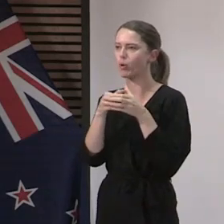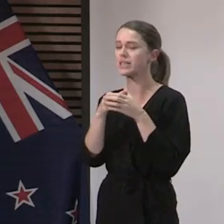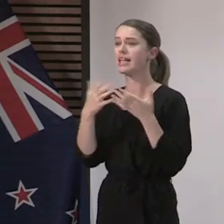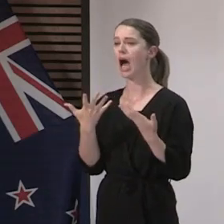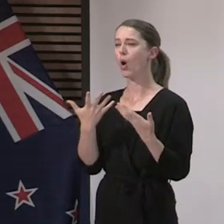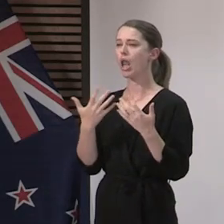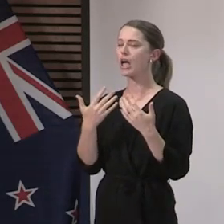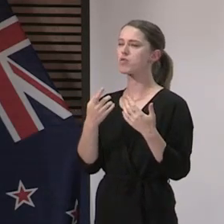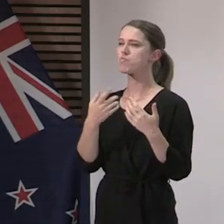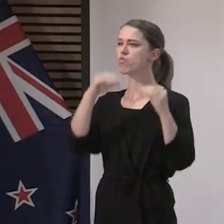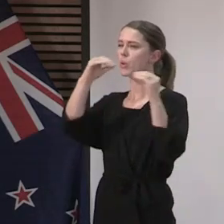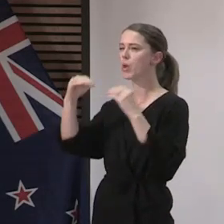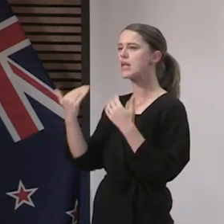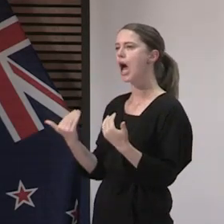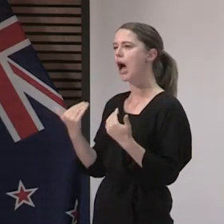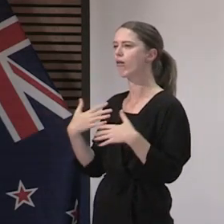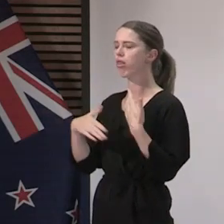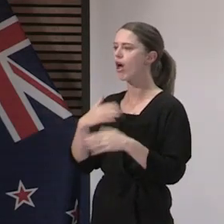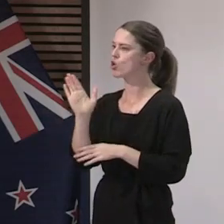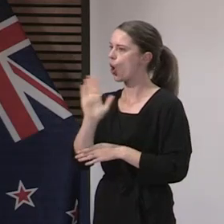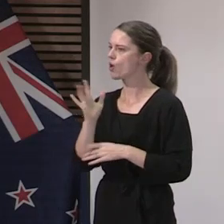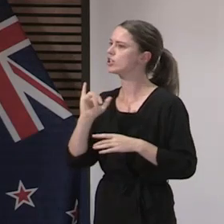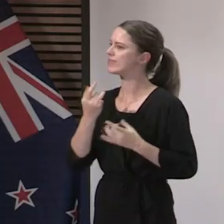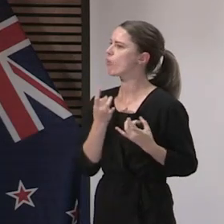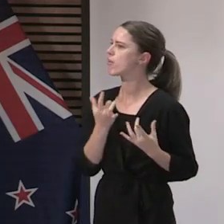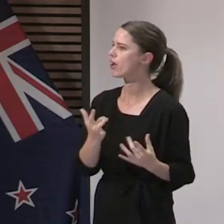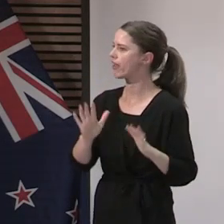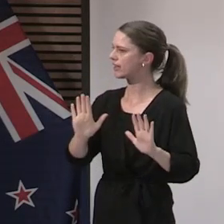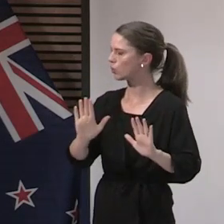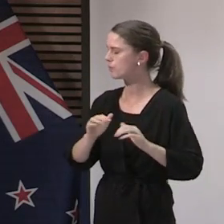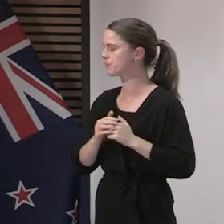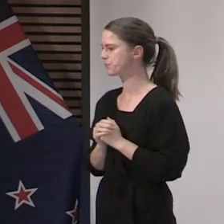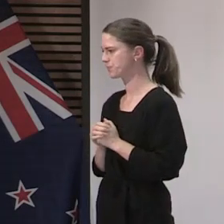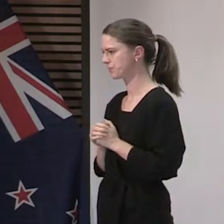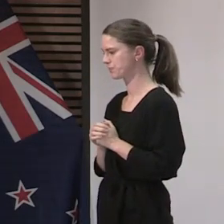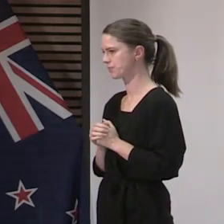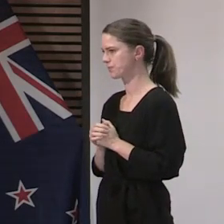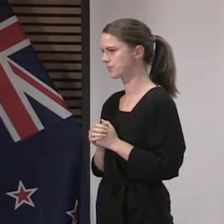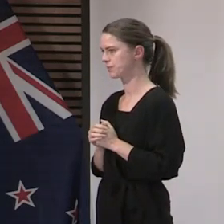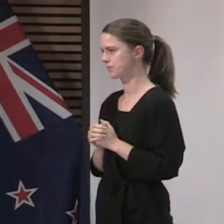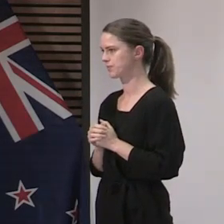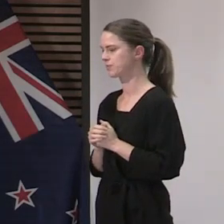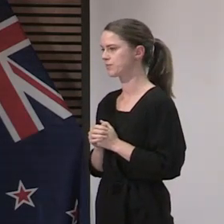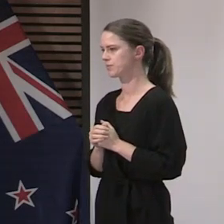doing so, they stick to social distancing and their bubbles. This is not an early move out